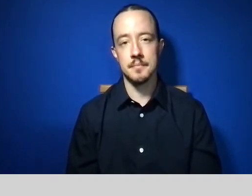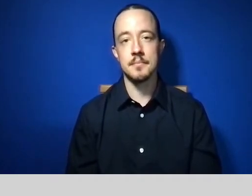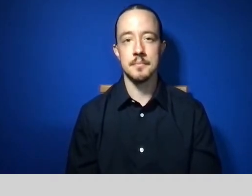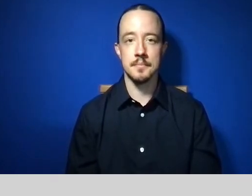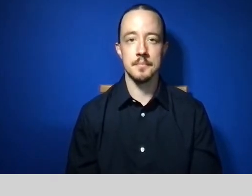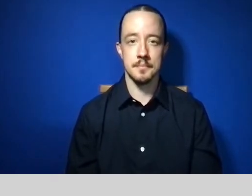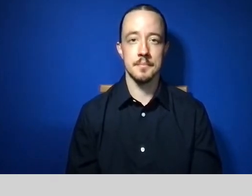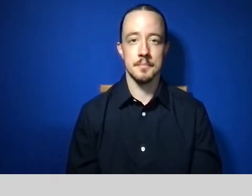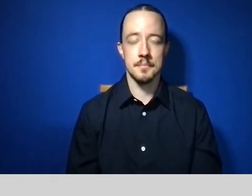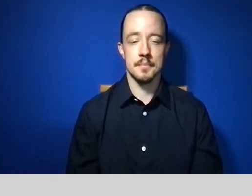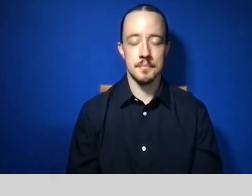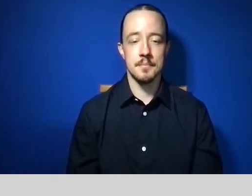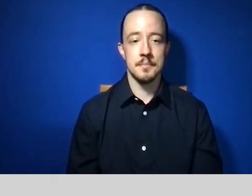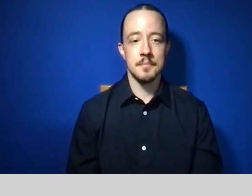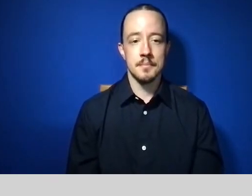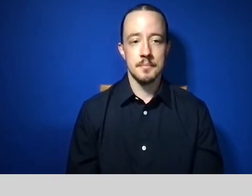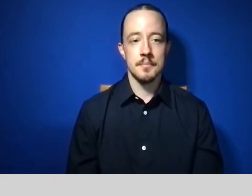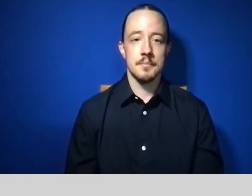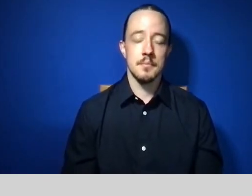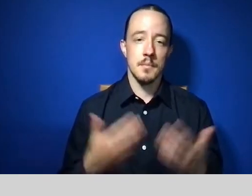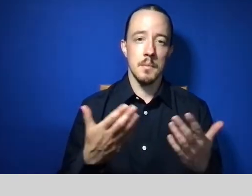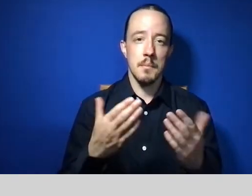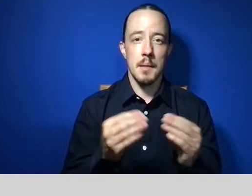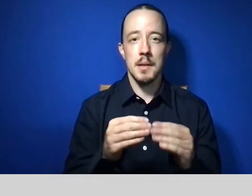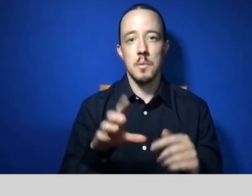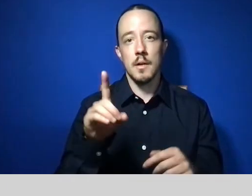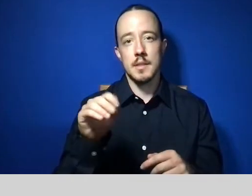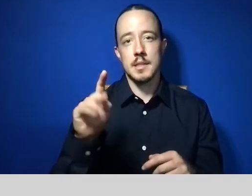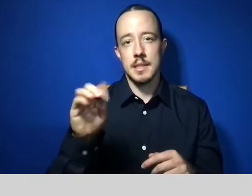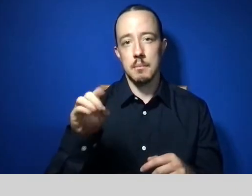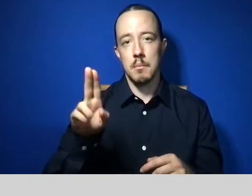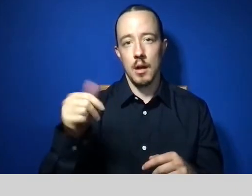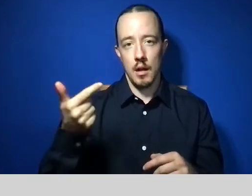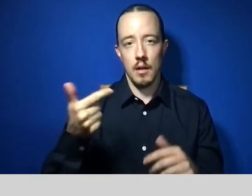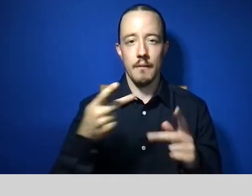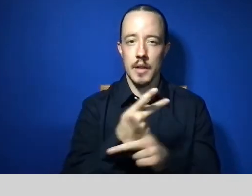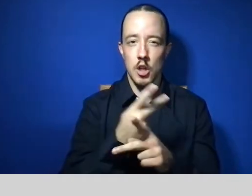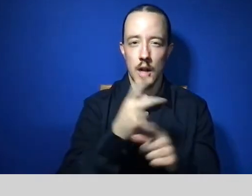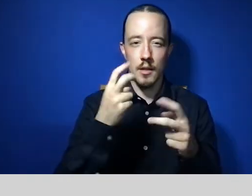where we might need to debug and find out what the actual issue is.